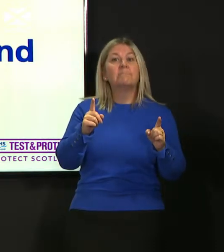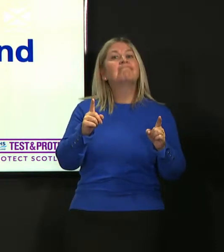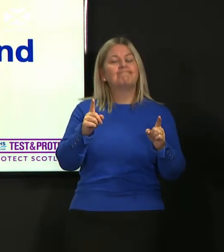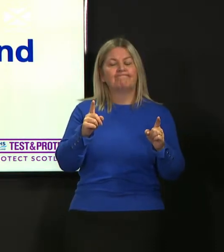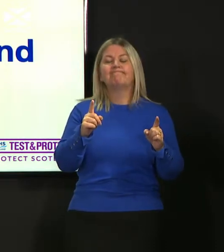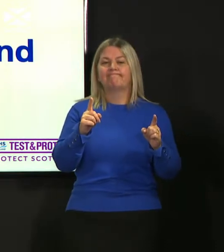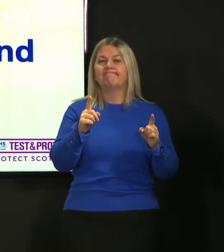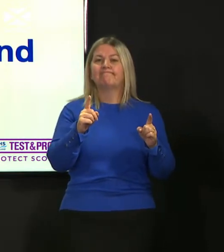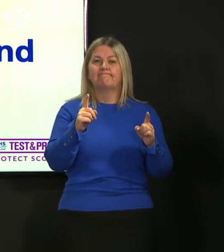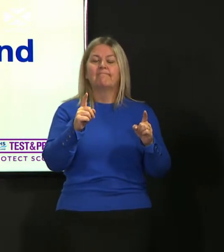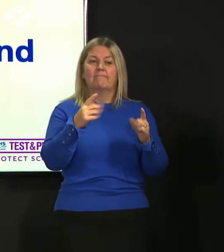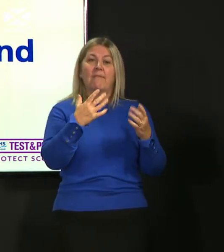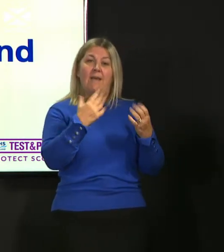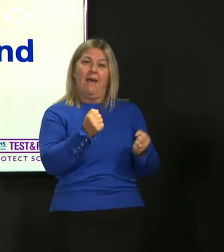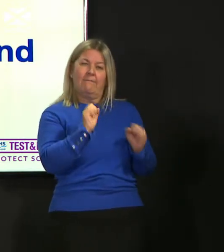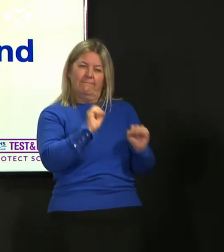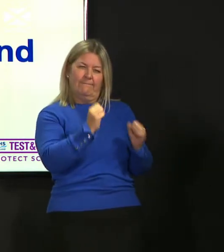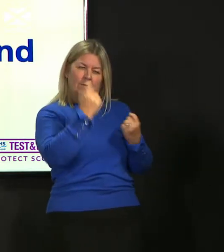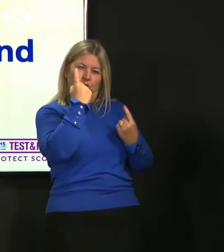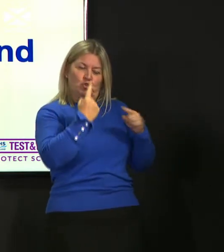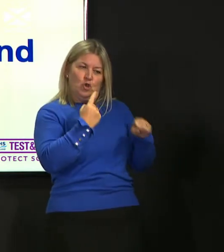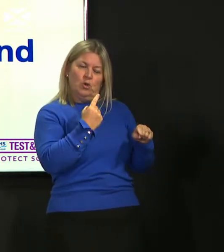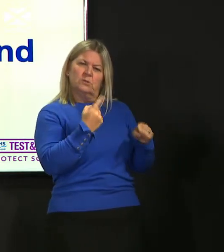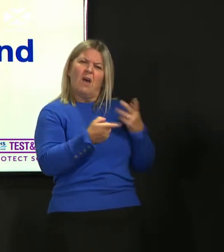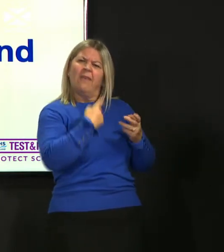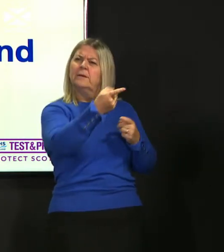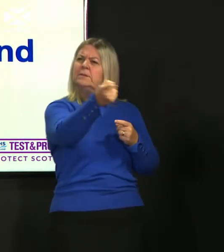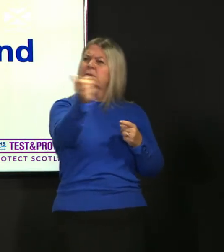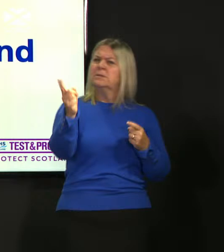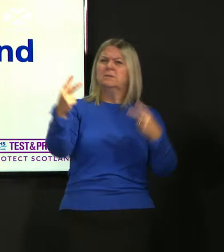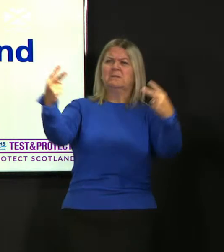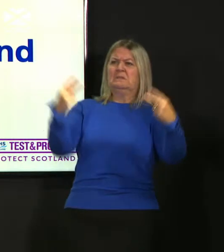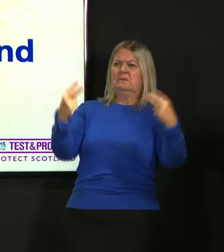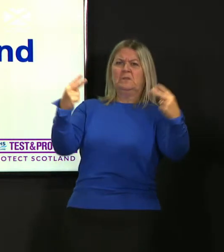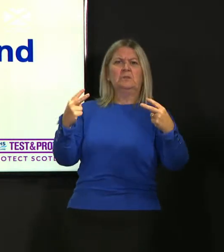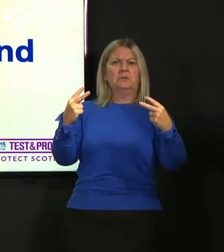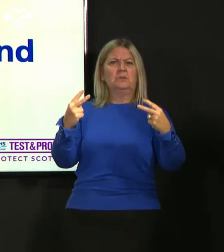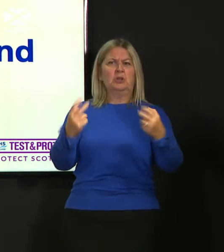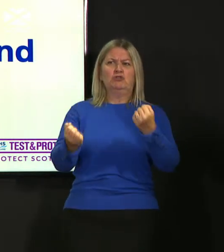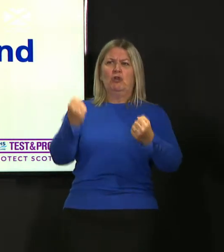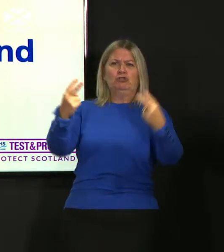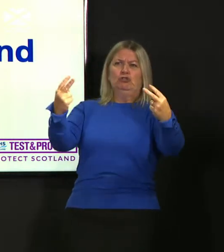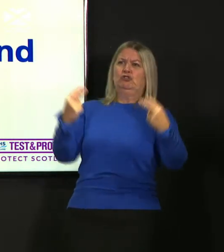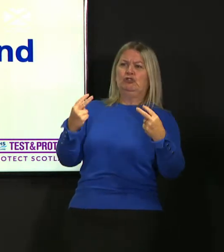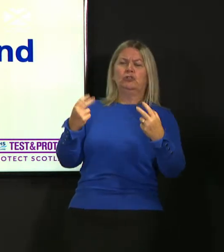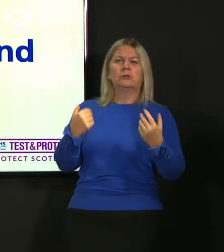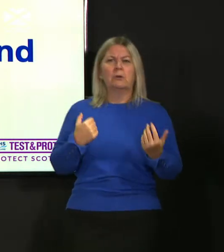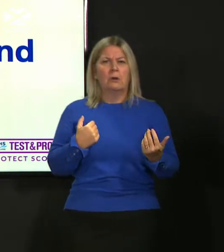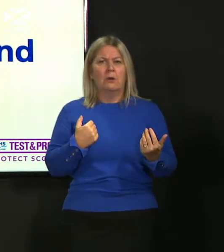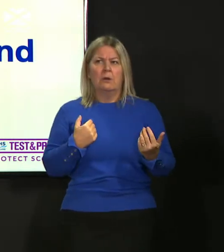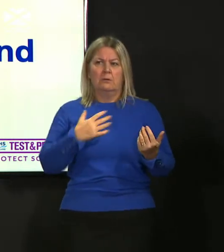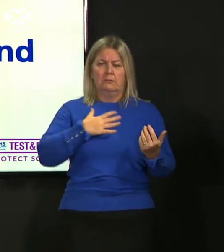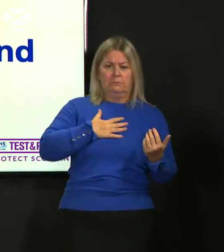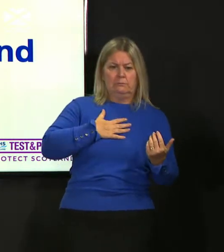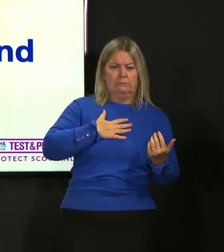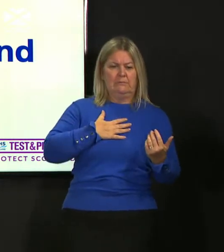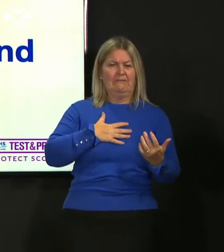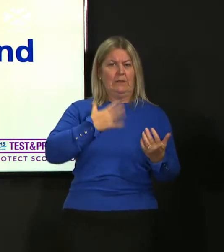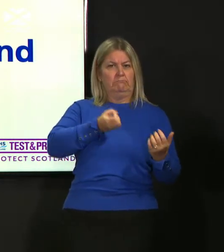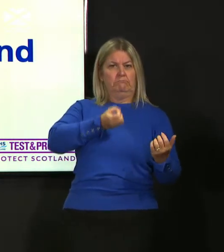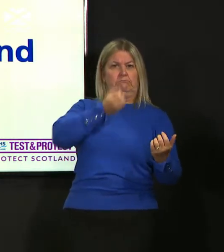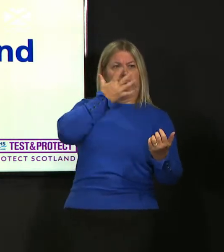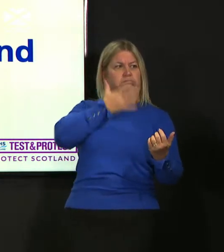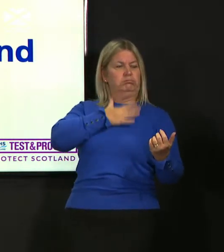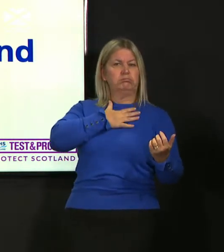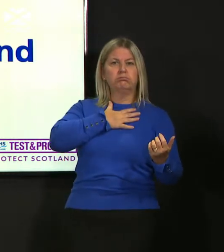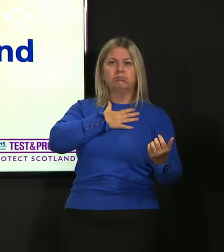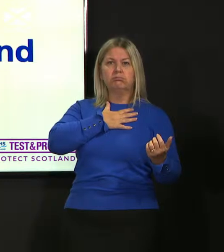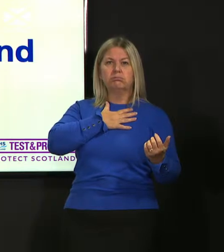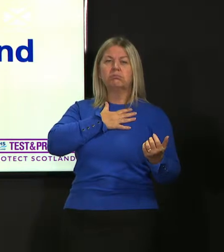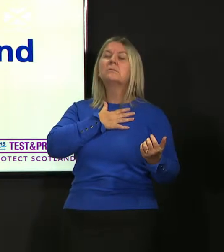for some about how other people see them and judge them. So we are working on a card that individuals